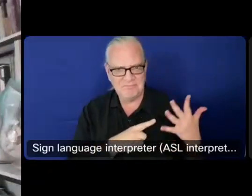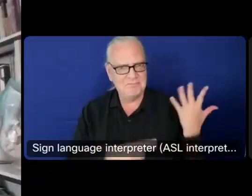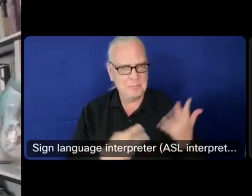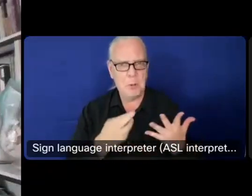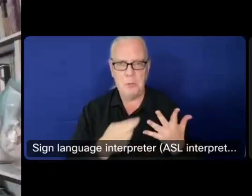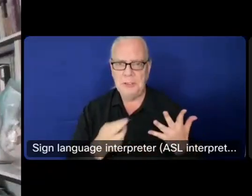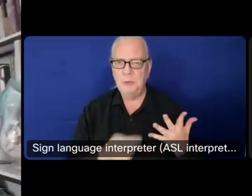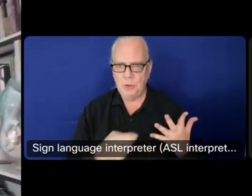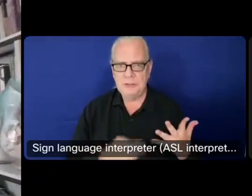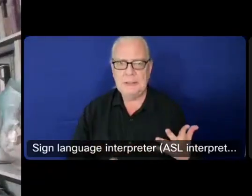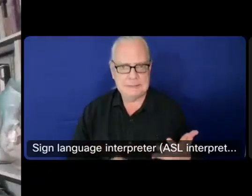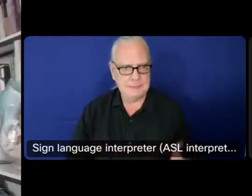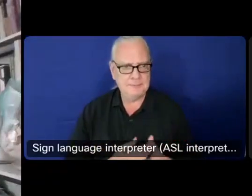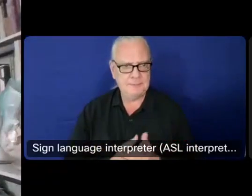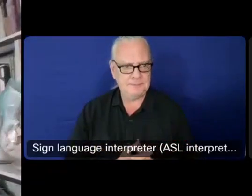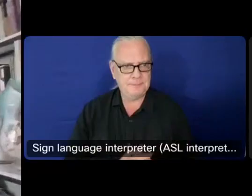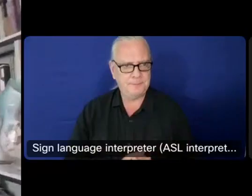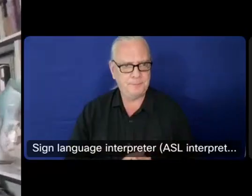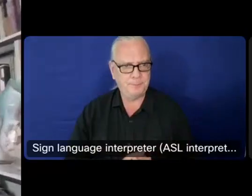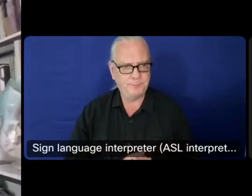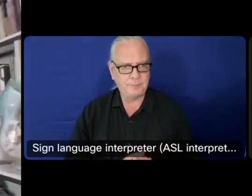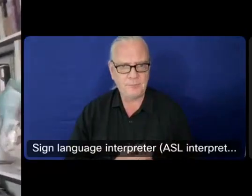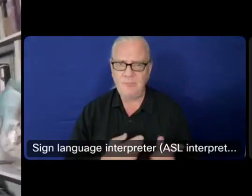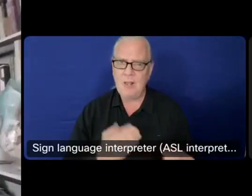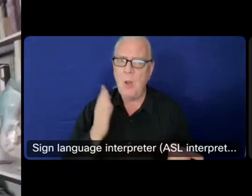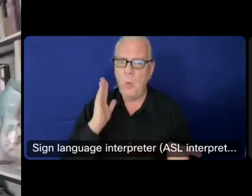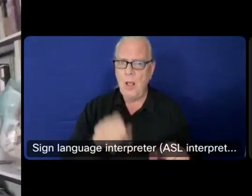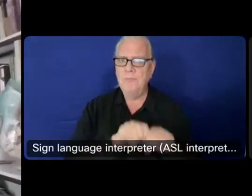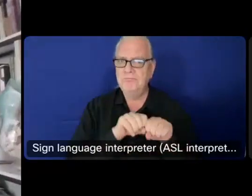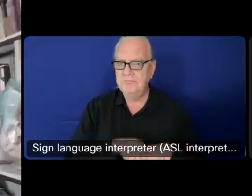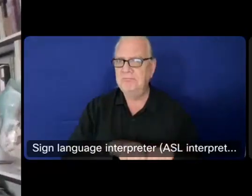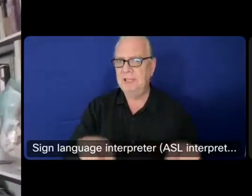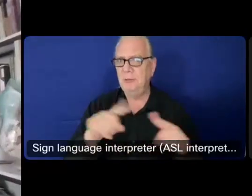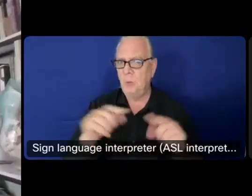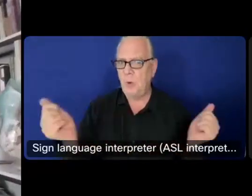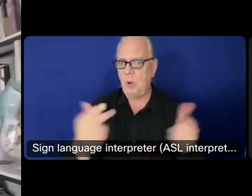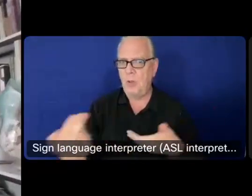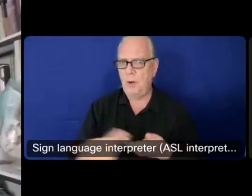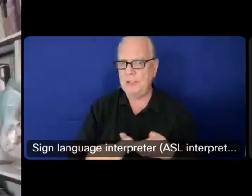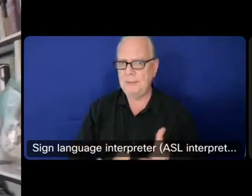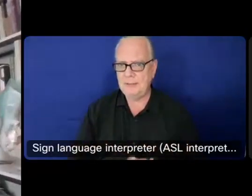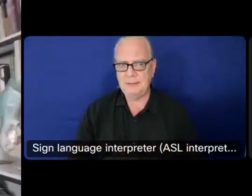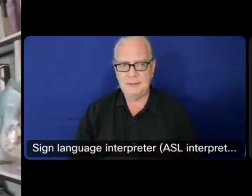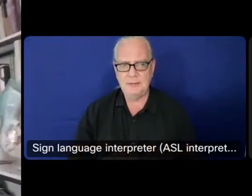document that we put together and I know that that will be sent out to you. And I think we were going to go to one of our